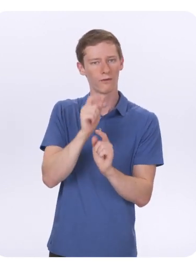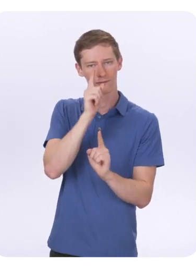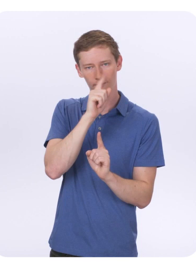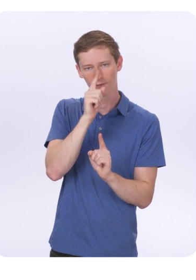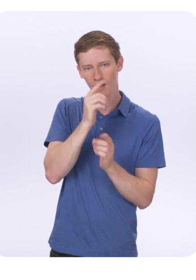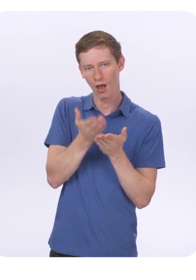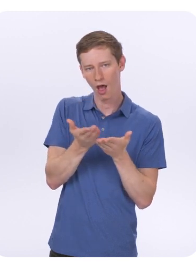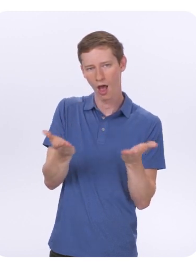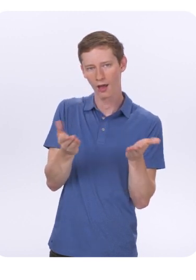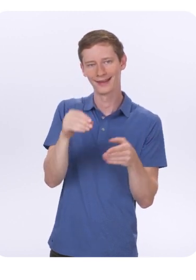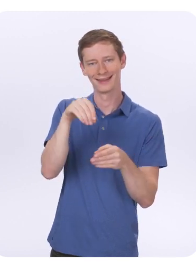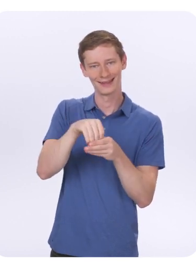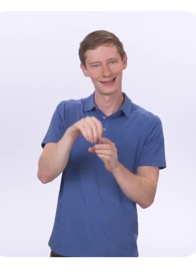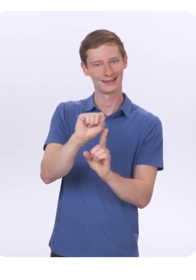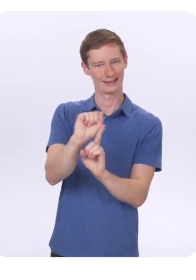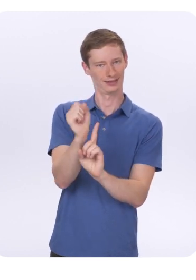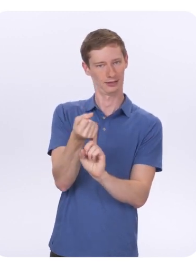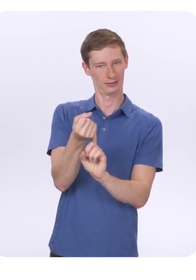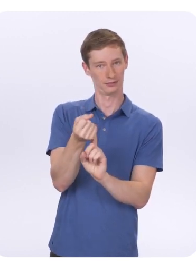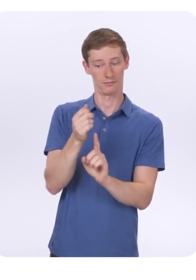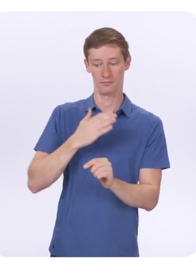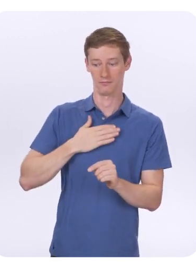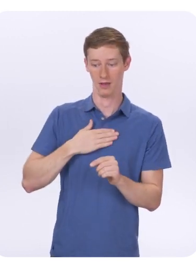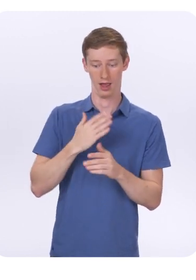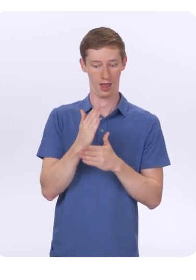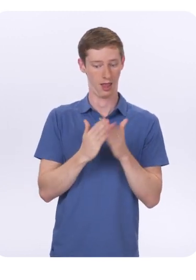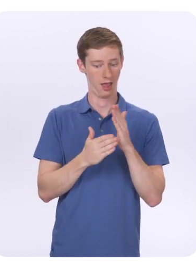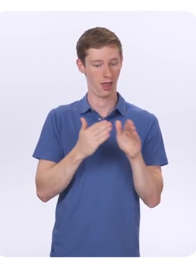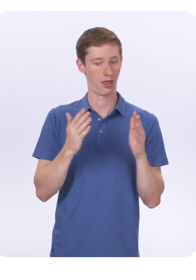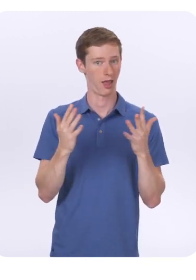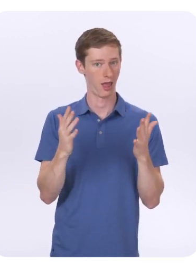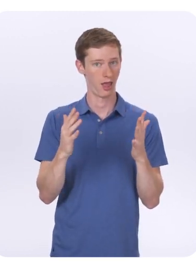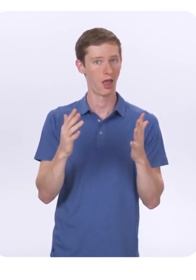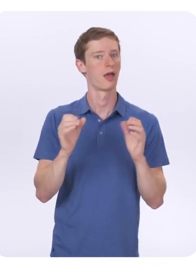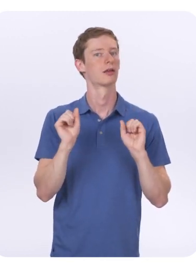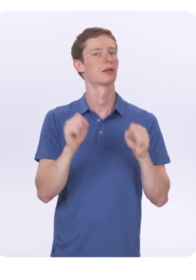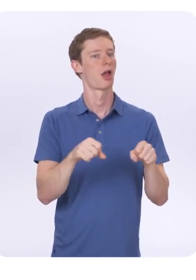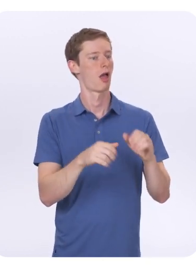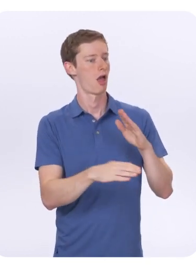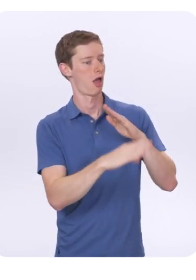The pixels of my hands can occlude or be occluded by the virtual pixels.